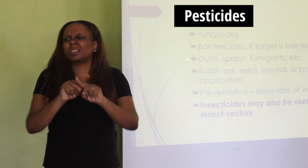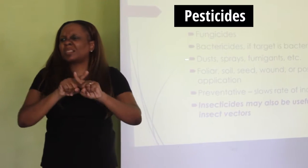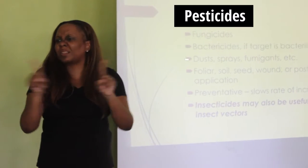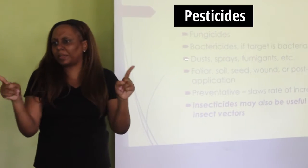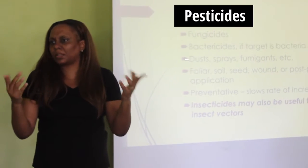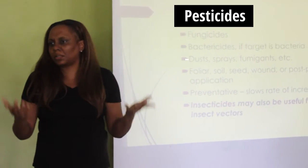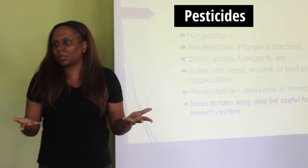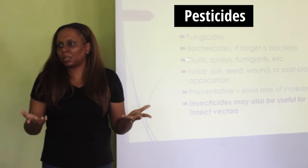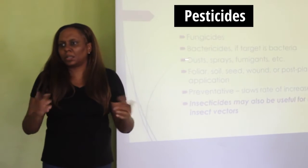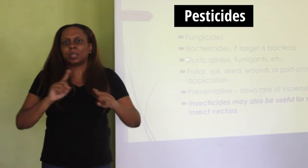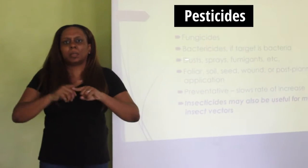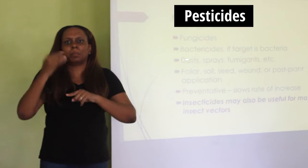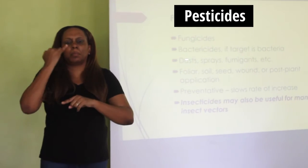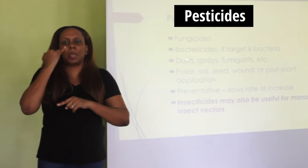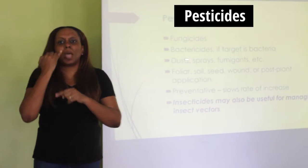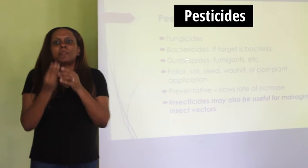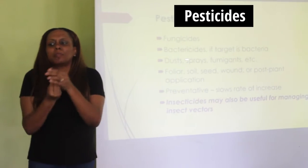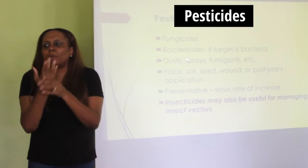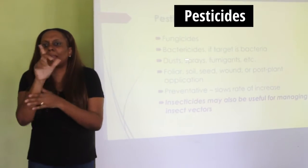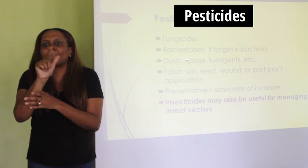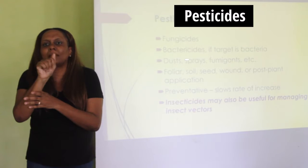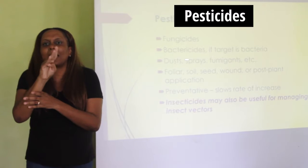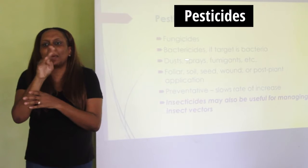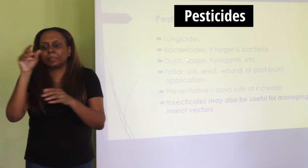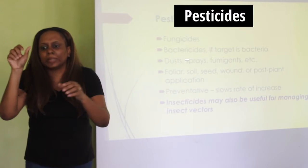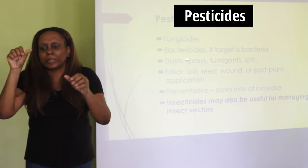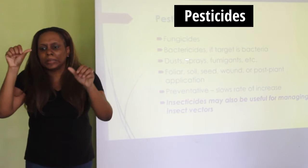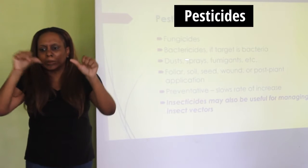and the treatment we have found in pesticide treatments that we can do